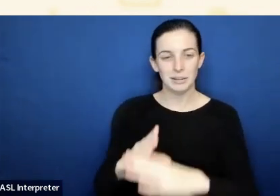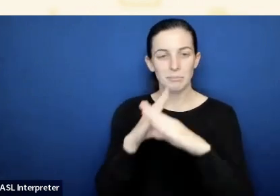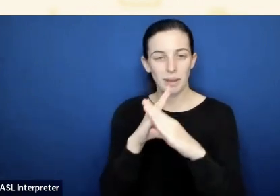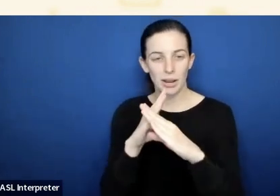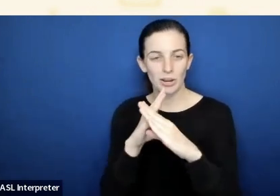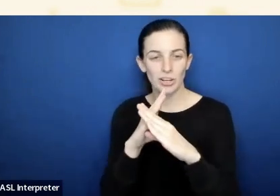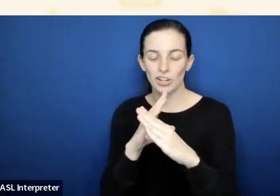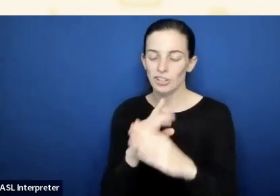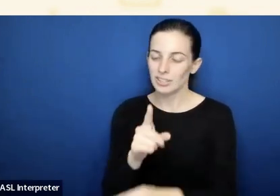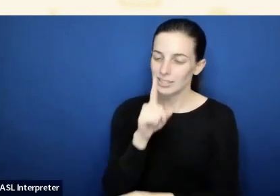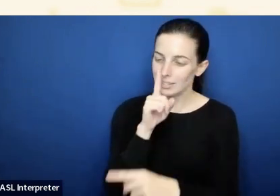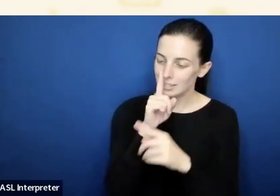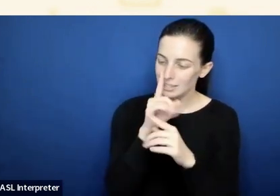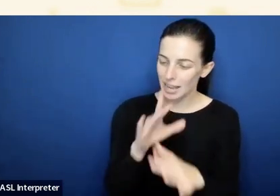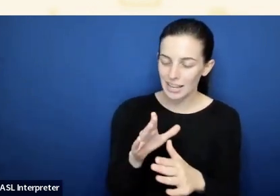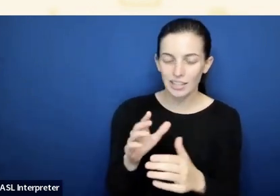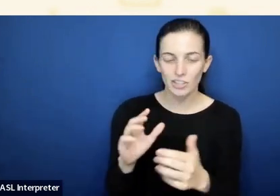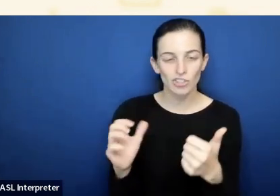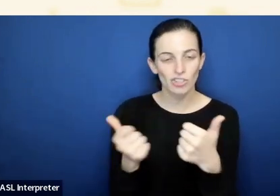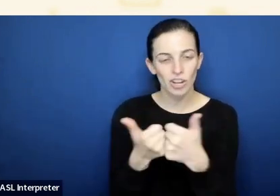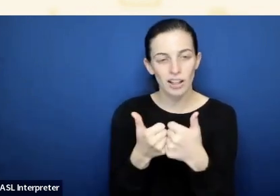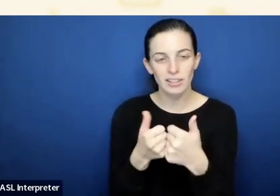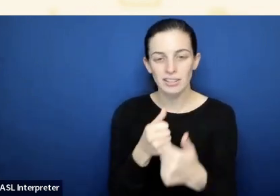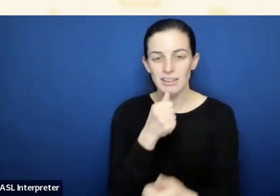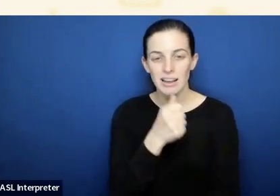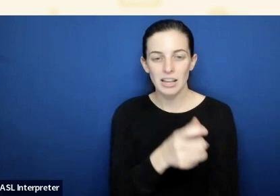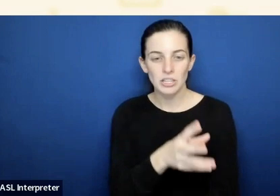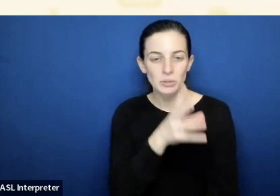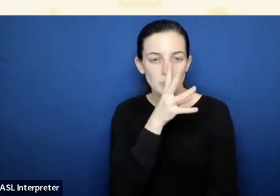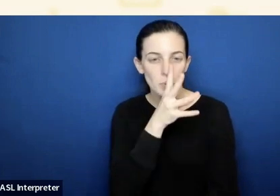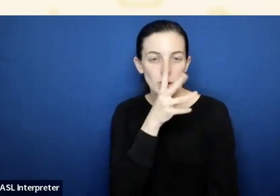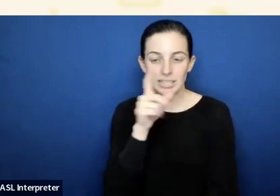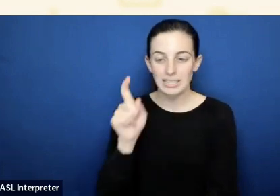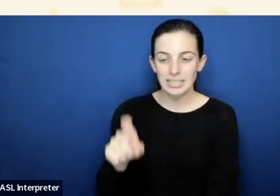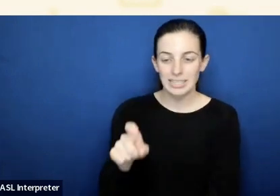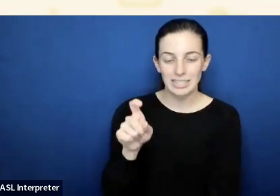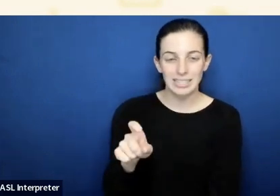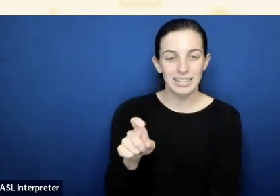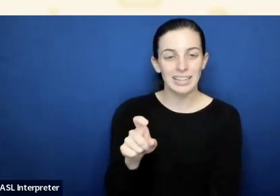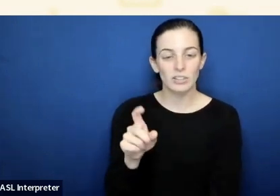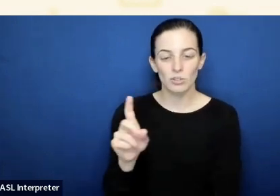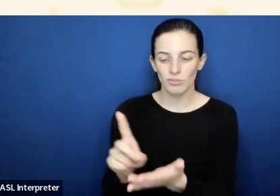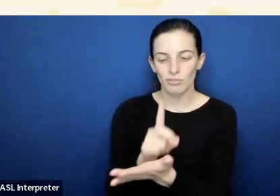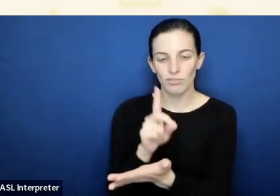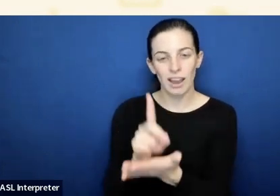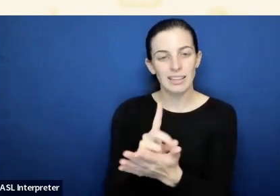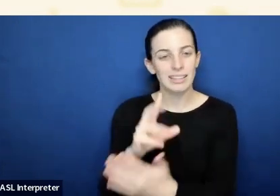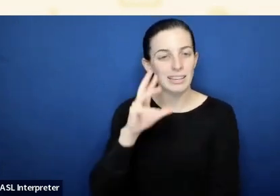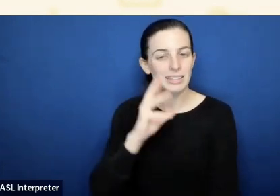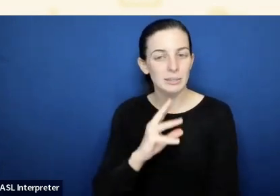the often unspoken needs that define the experience of those living with these conditions.